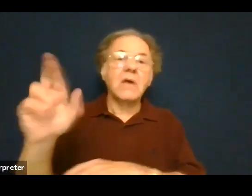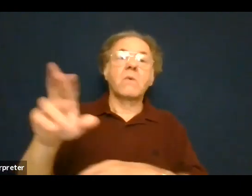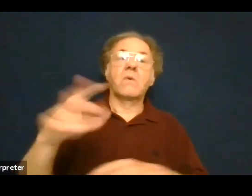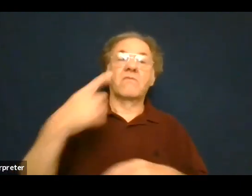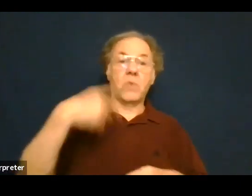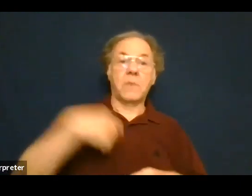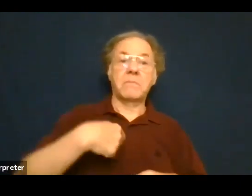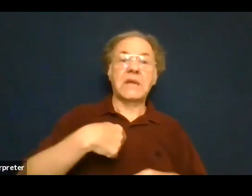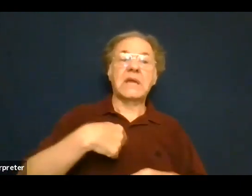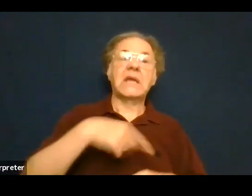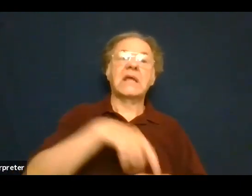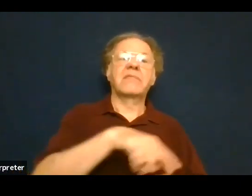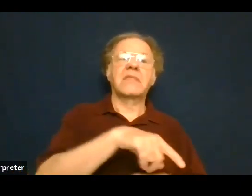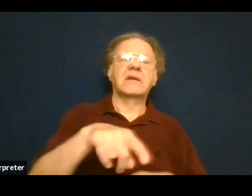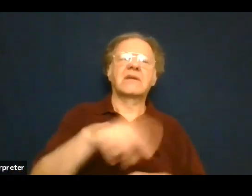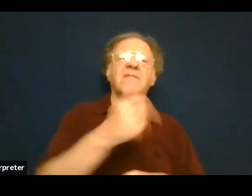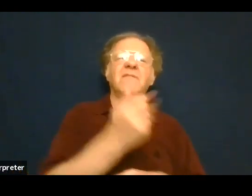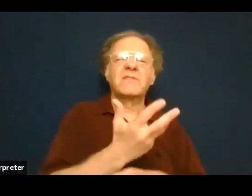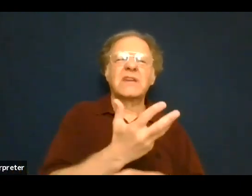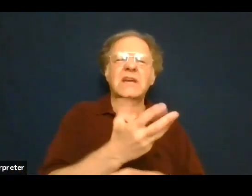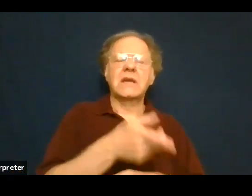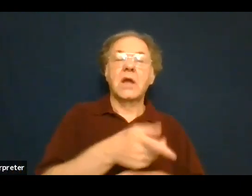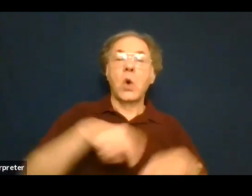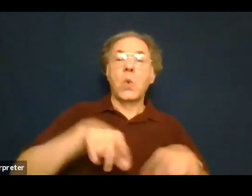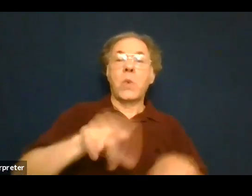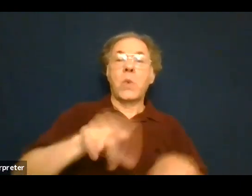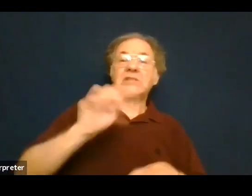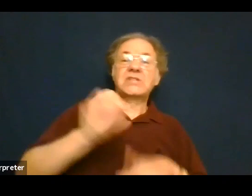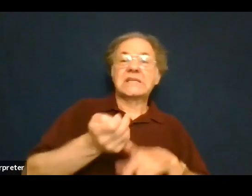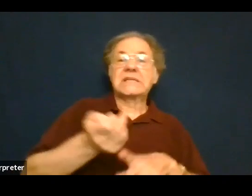When the gene is deleted, then you actually do get a good retinal phenotype.